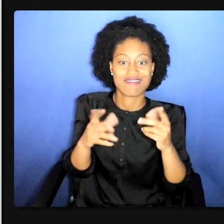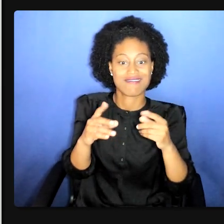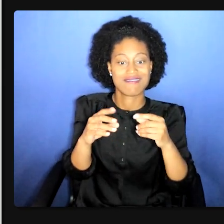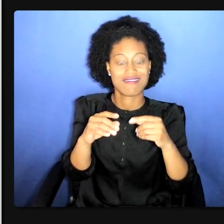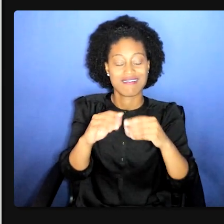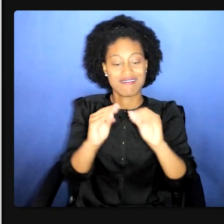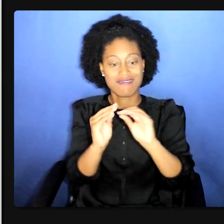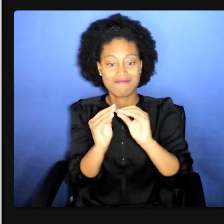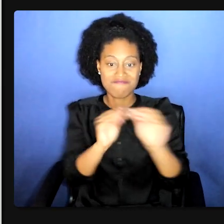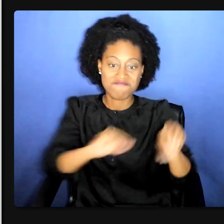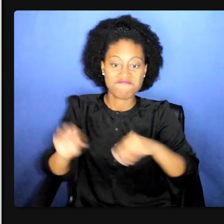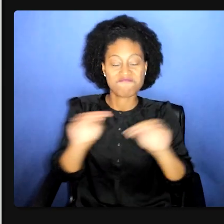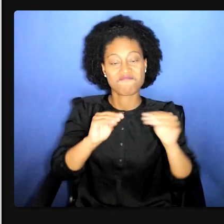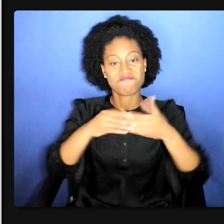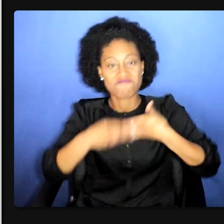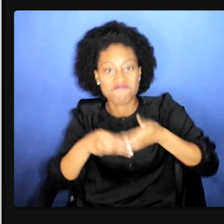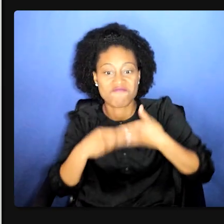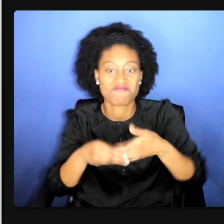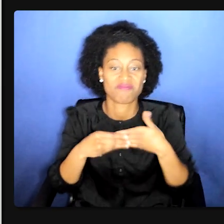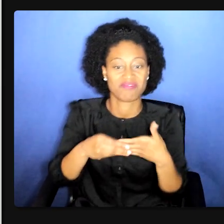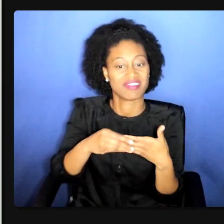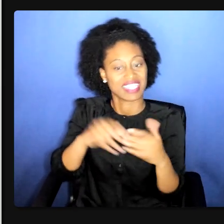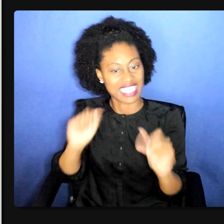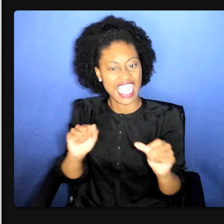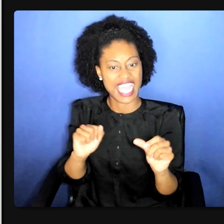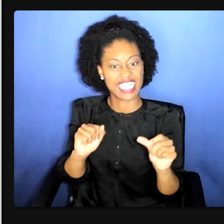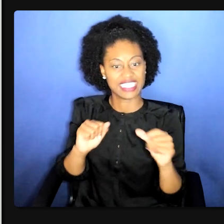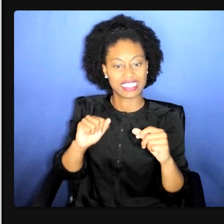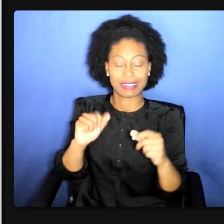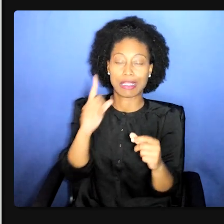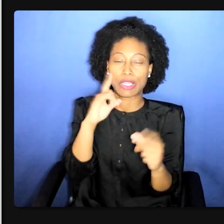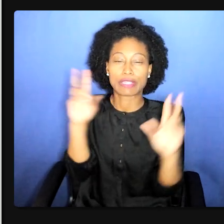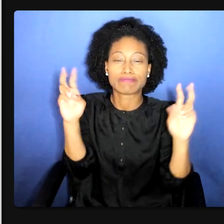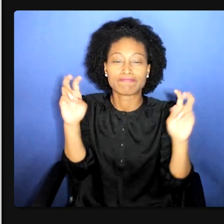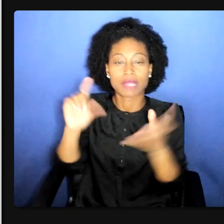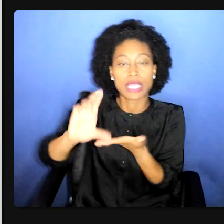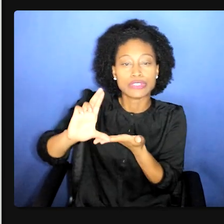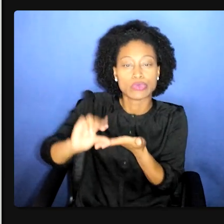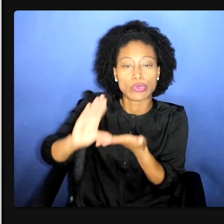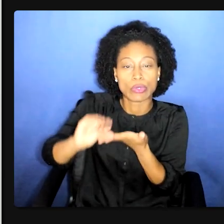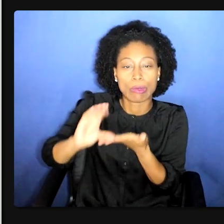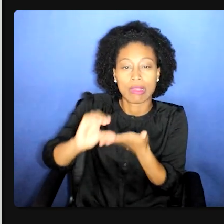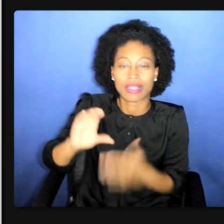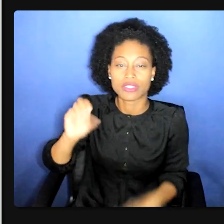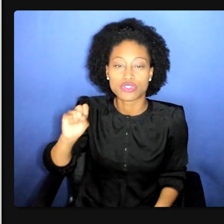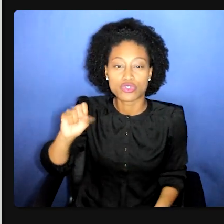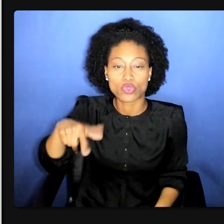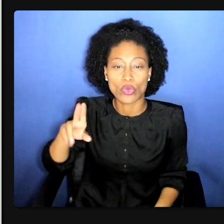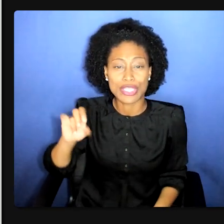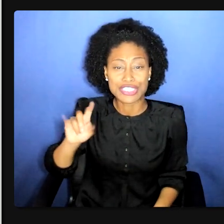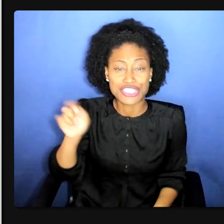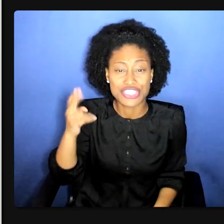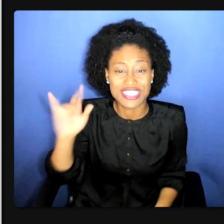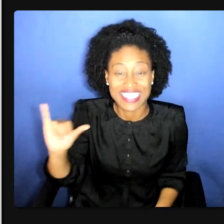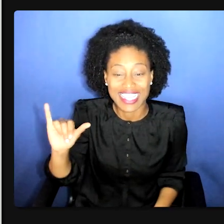analog and kind of squishy so um we have this idea where things aren't just selected or deselected